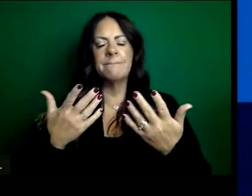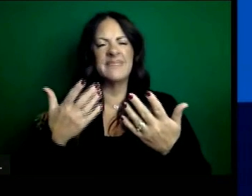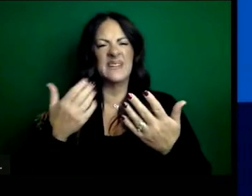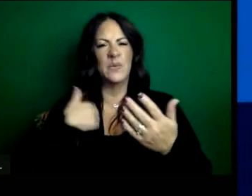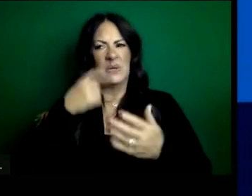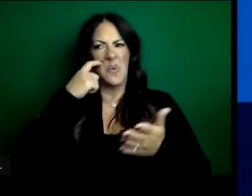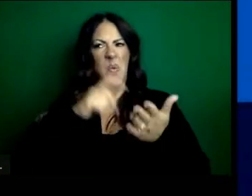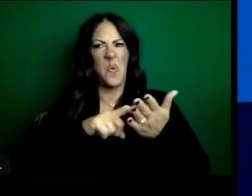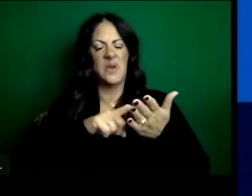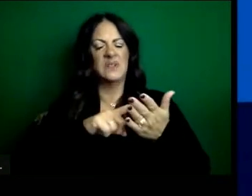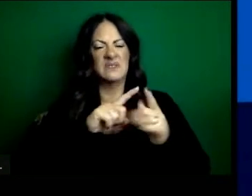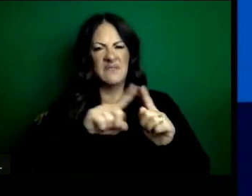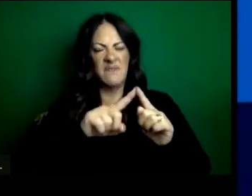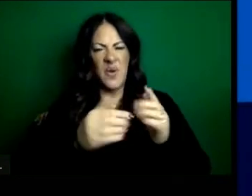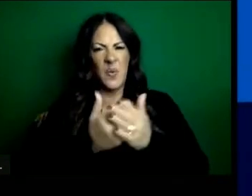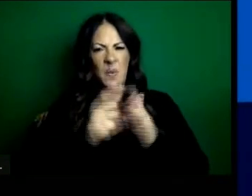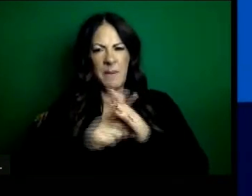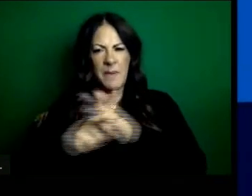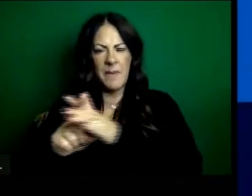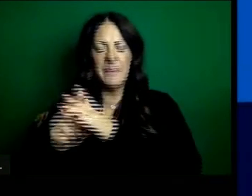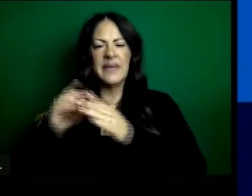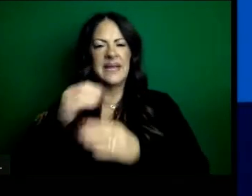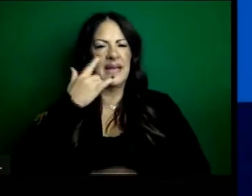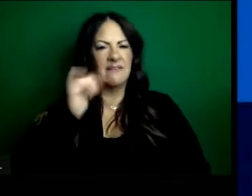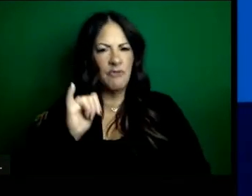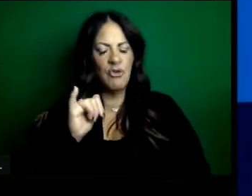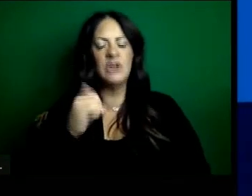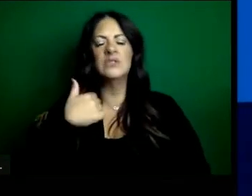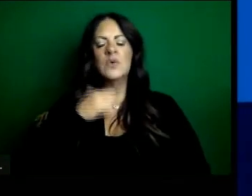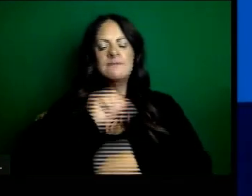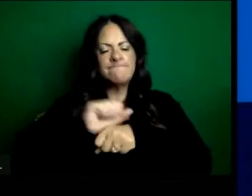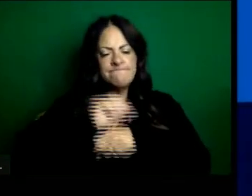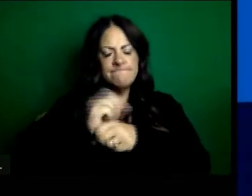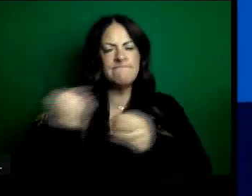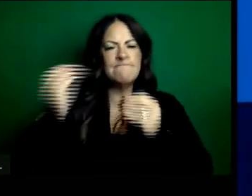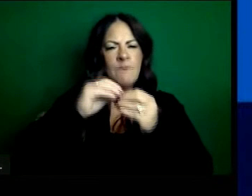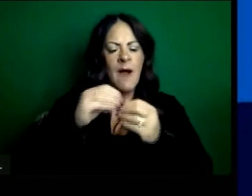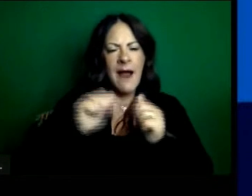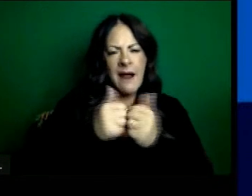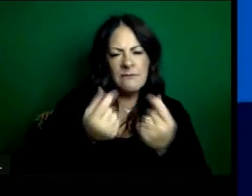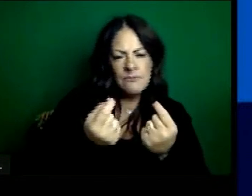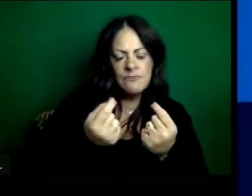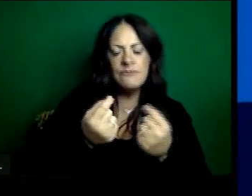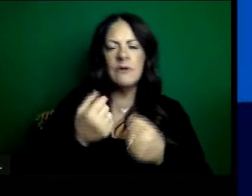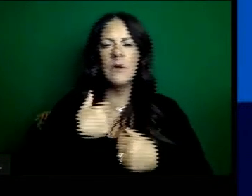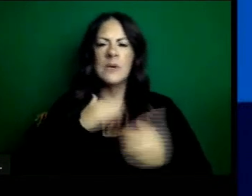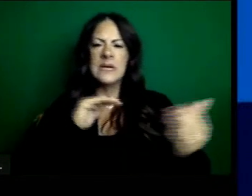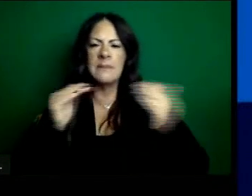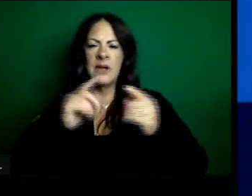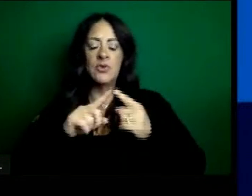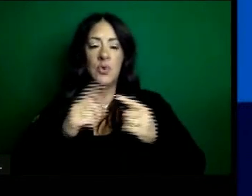SICKER BECAUSE THEY HAVE A VARIANT STRAIN. WE ARE CONTINUING TO ACTIVELY SEQUENCE THE VIRUS HERE IN CALIFORNIA, BUILDING UP